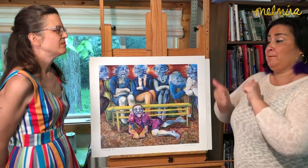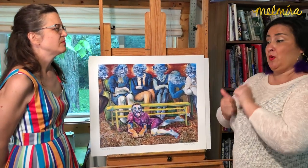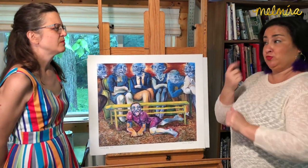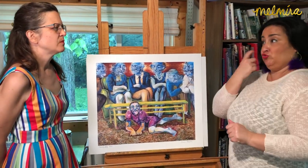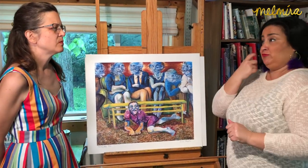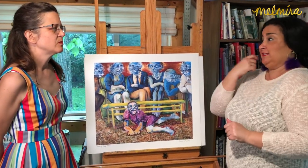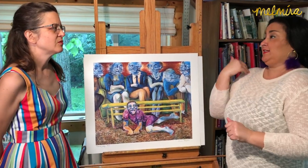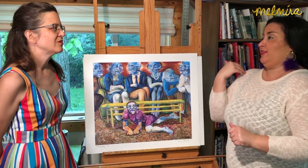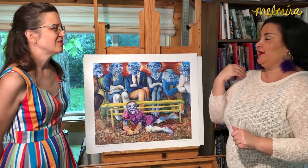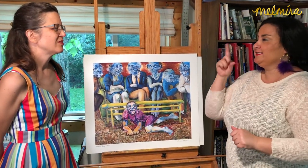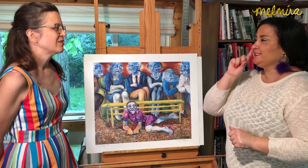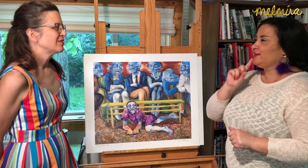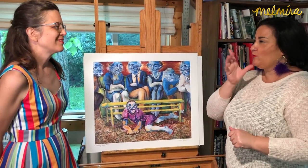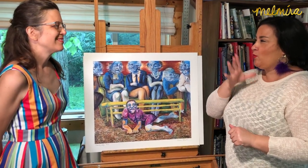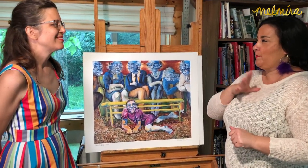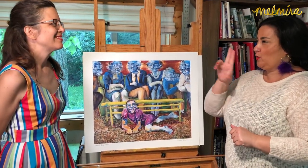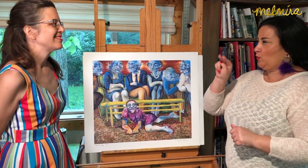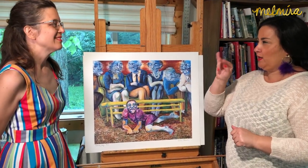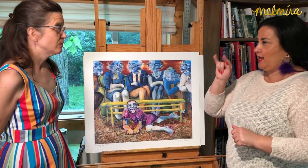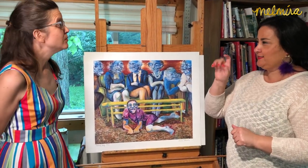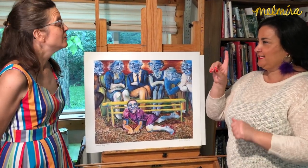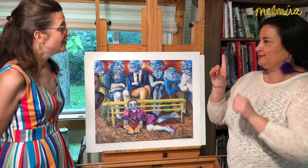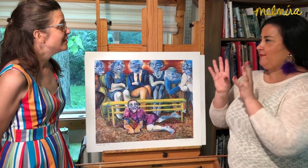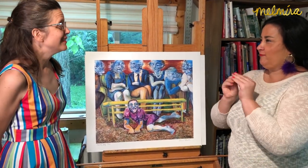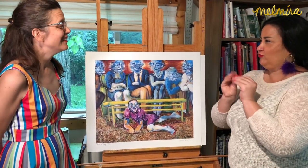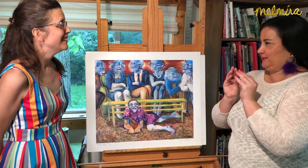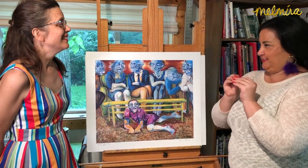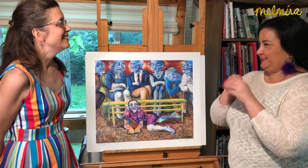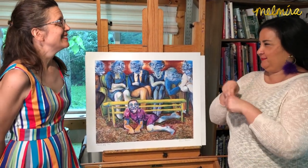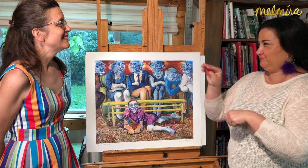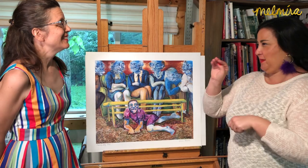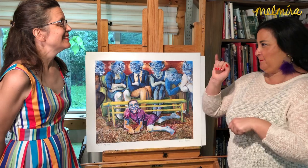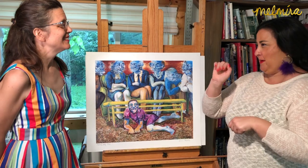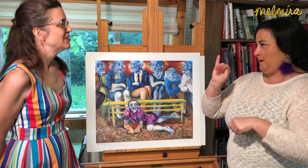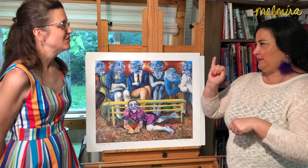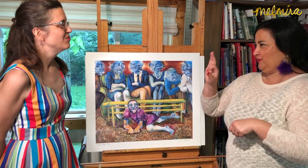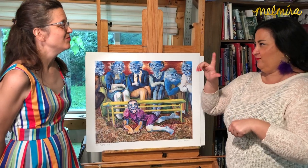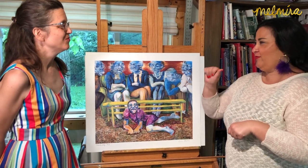The most recent was at the Deaf Women United conference in Miami, Florida.